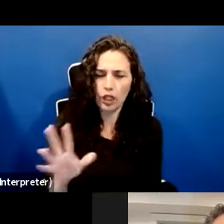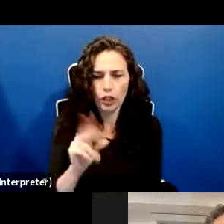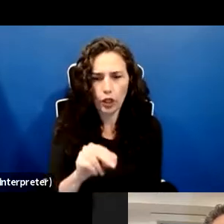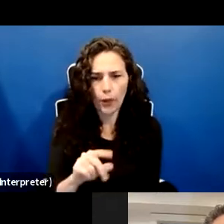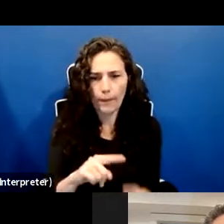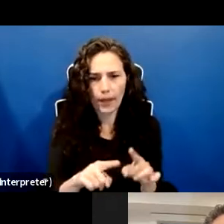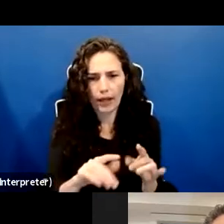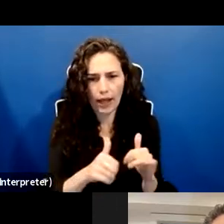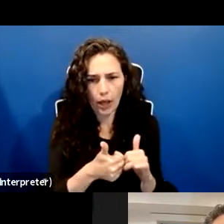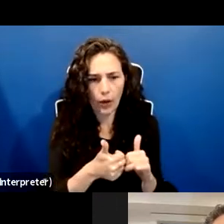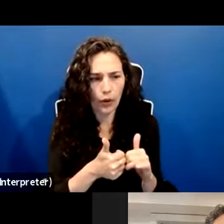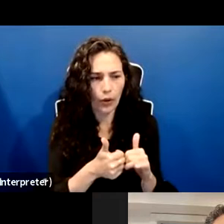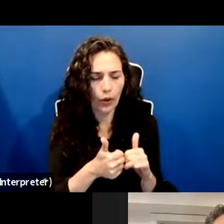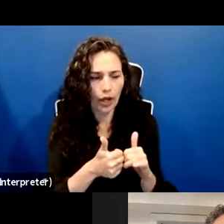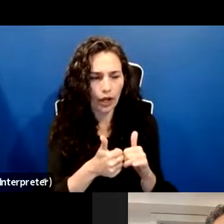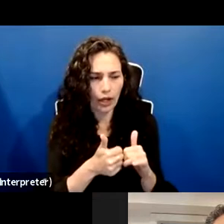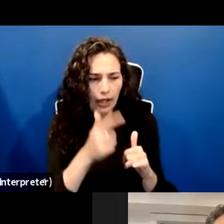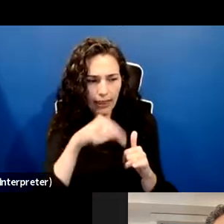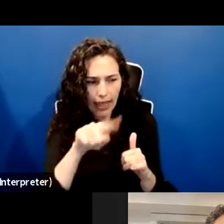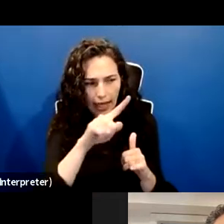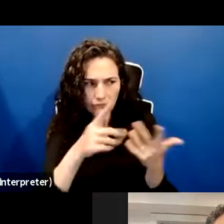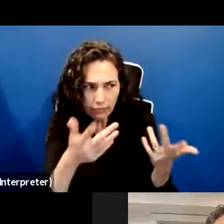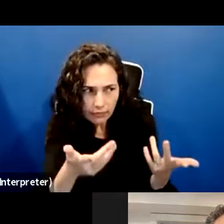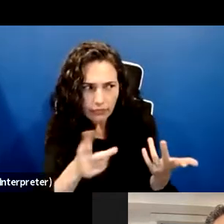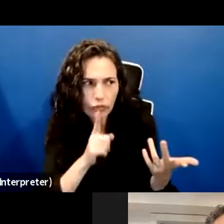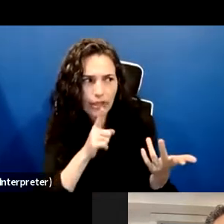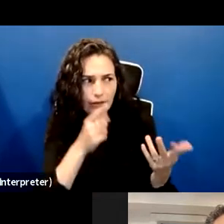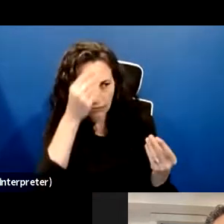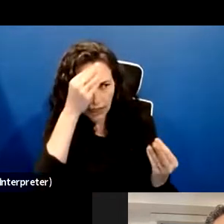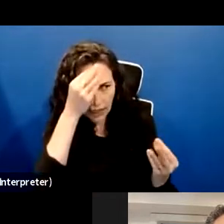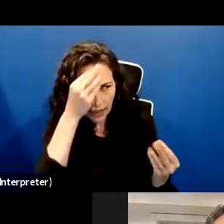and thinking about those elements that actually really affects everybody's psych.